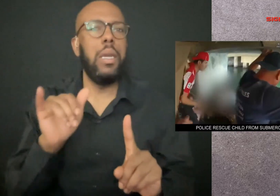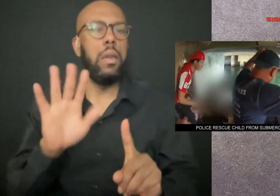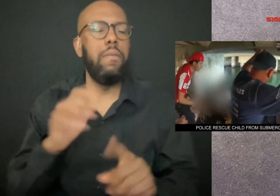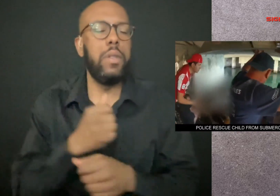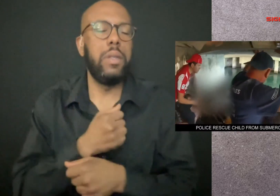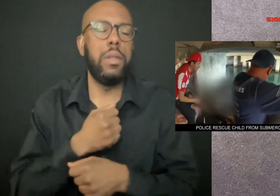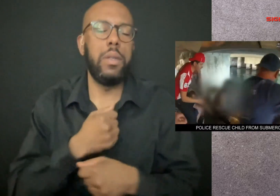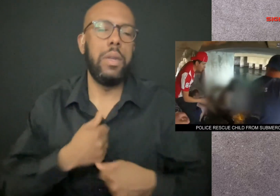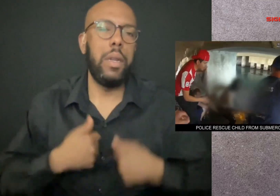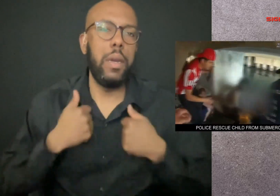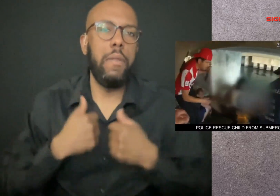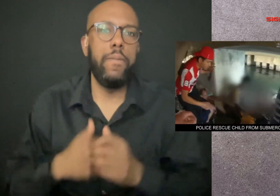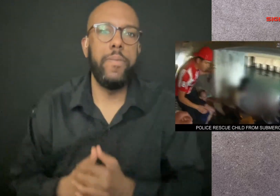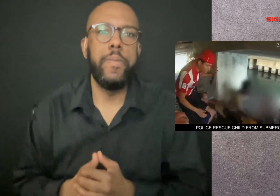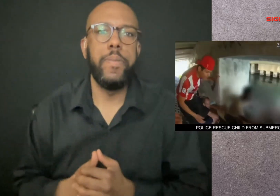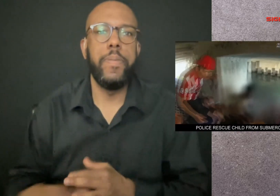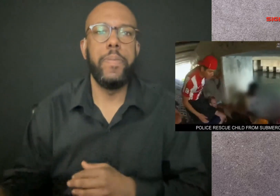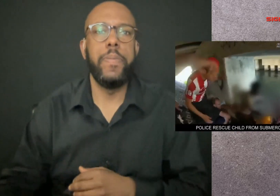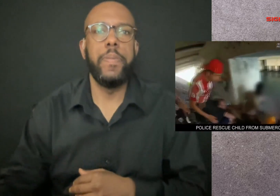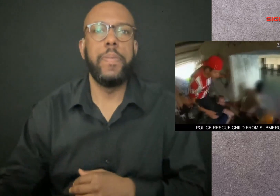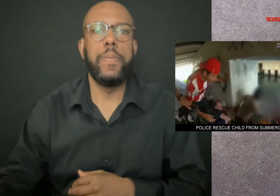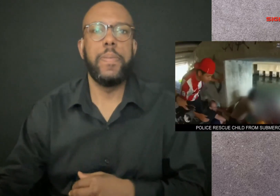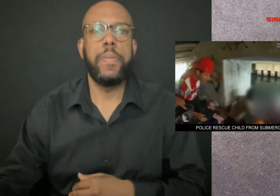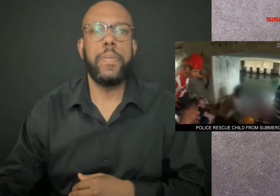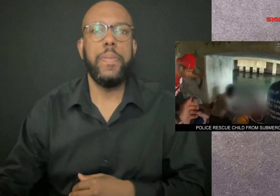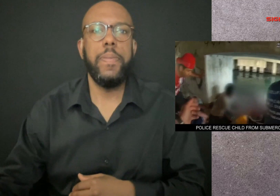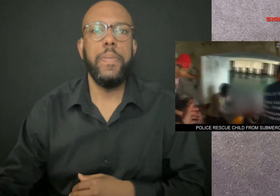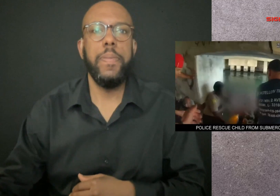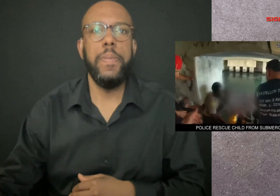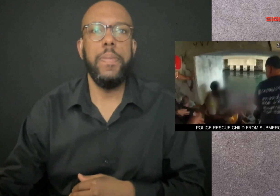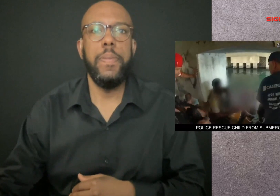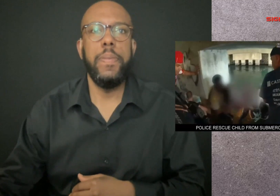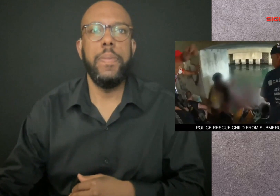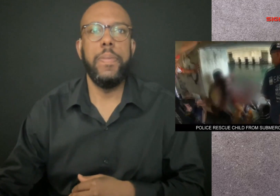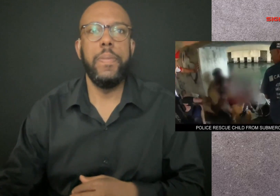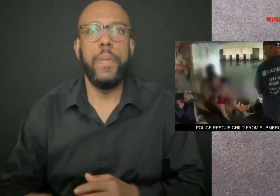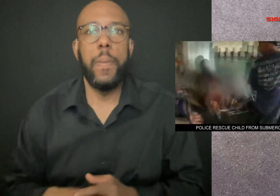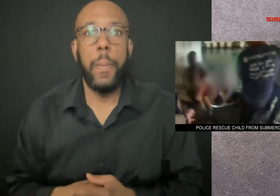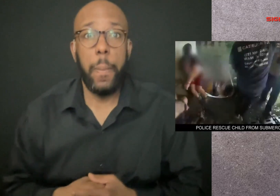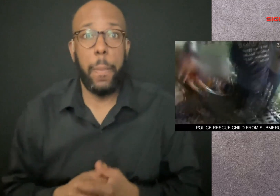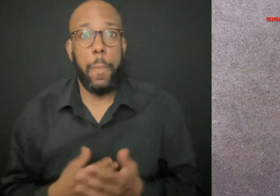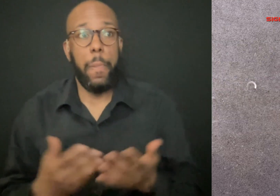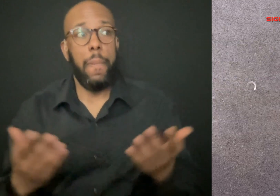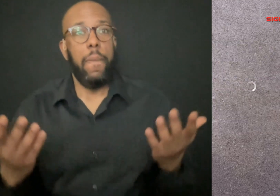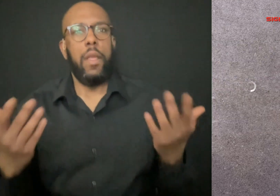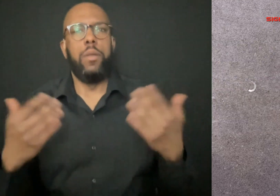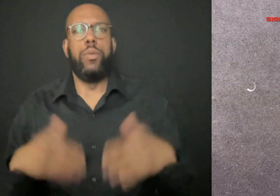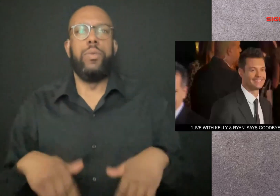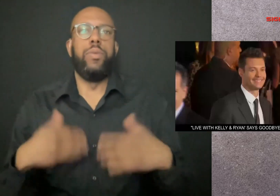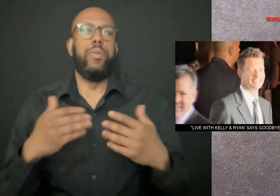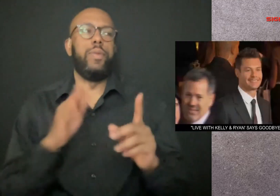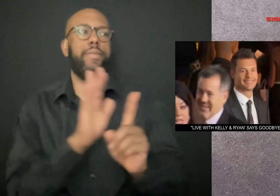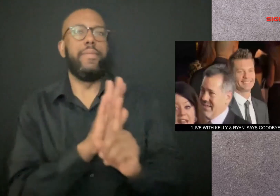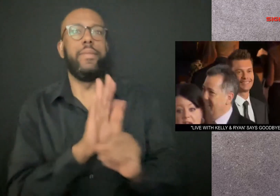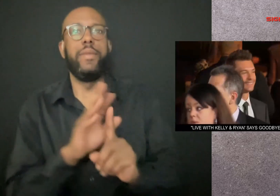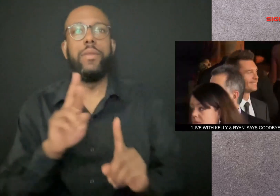two Miami-Dade police officers are being called heroes for springing into action to